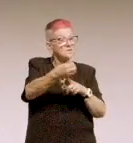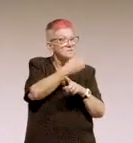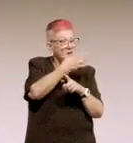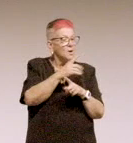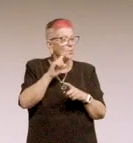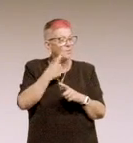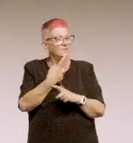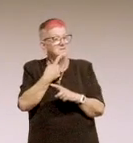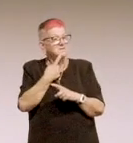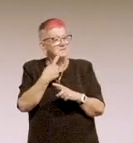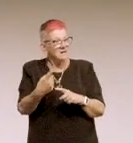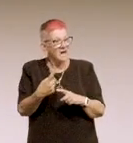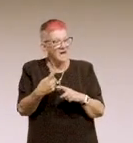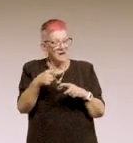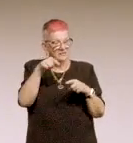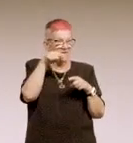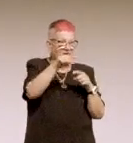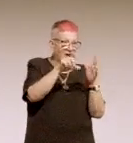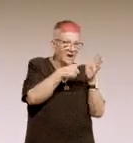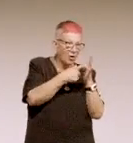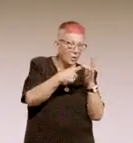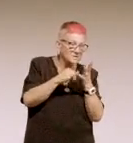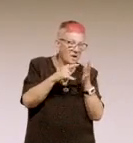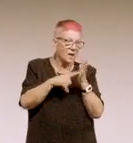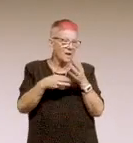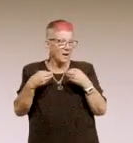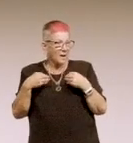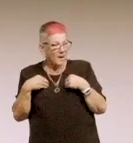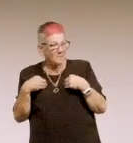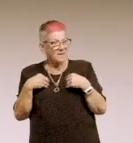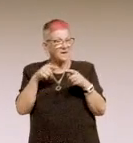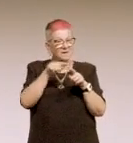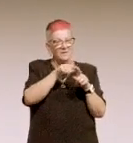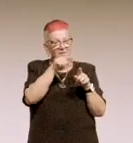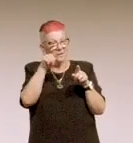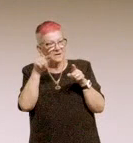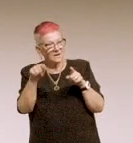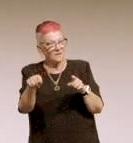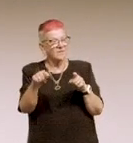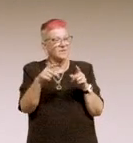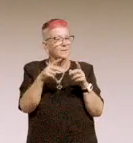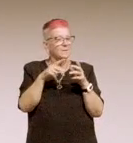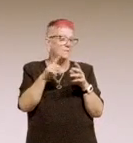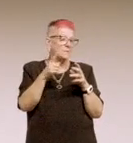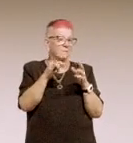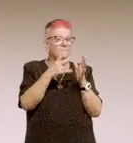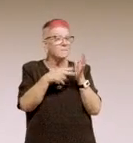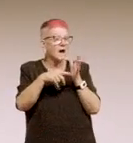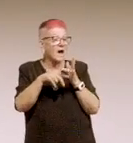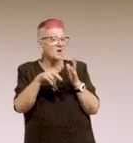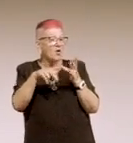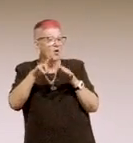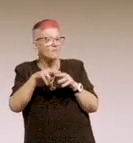component or it is the third out of third, step three slides, and this